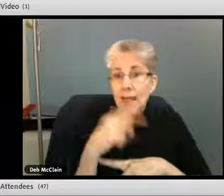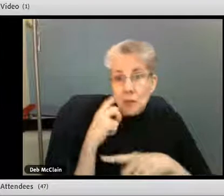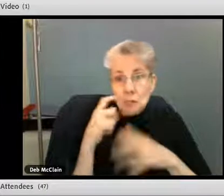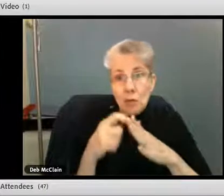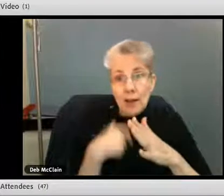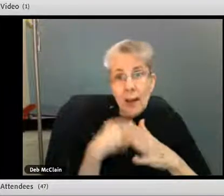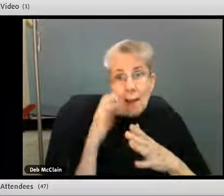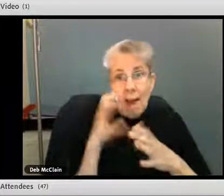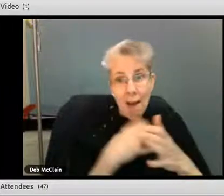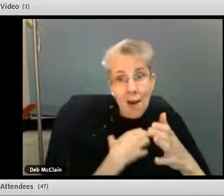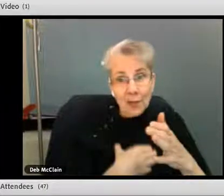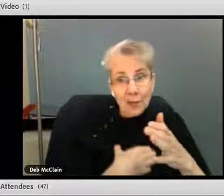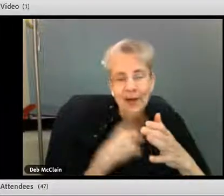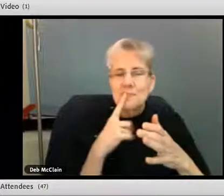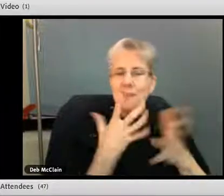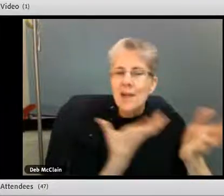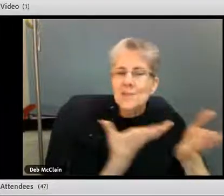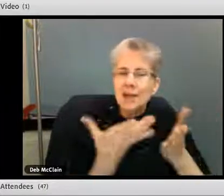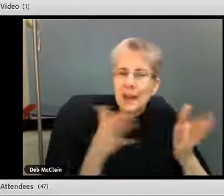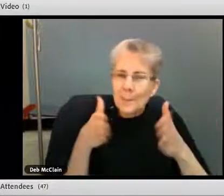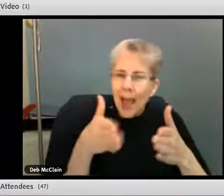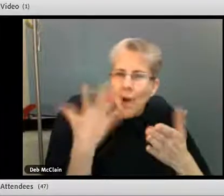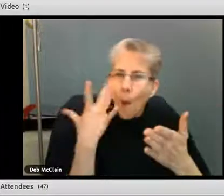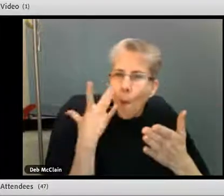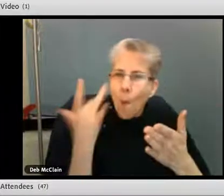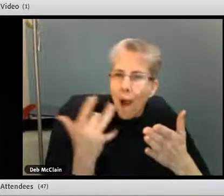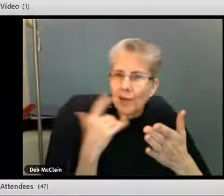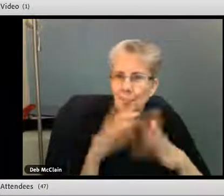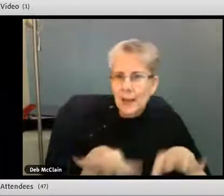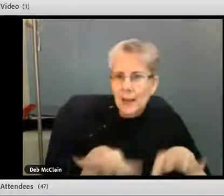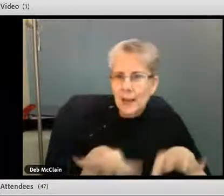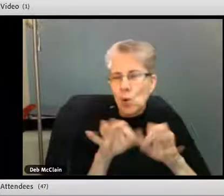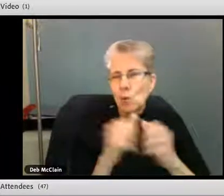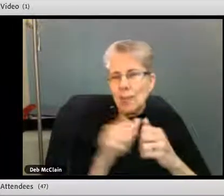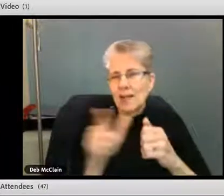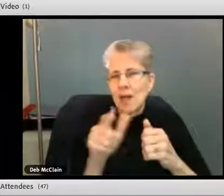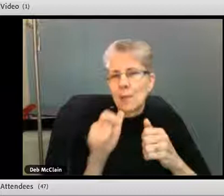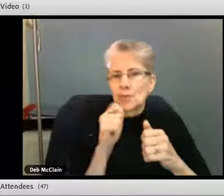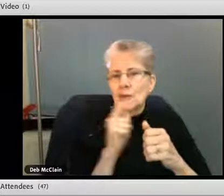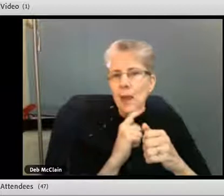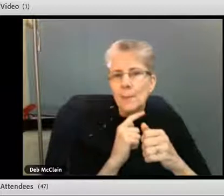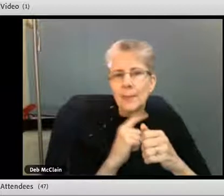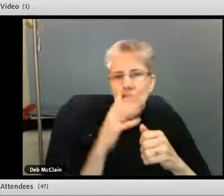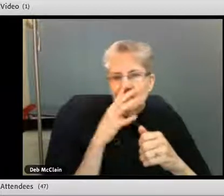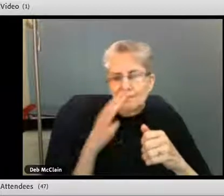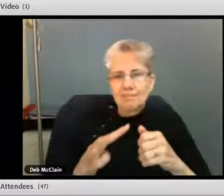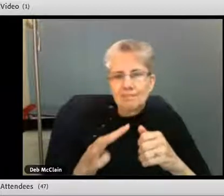to why they should care at the library. You don't want to be completely irrelevant. It's always good.